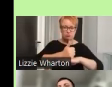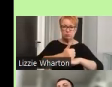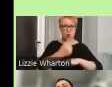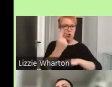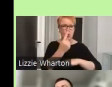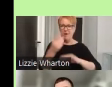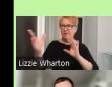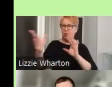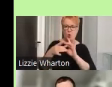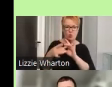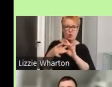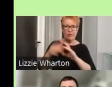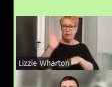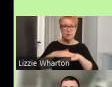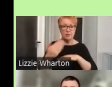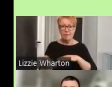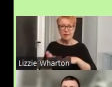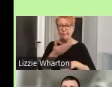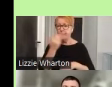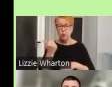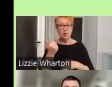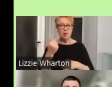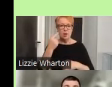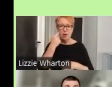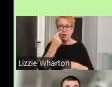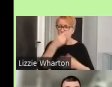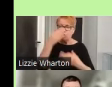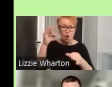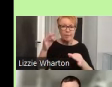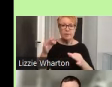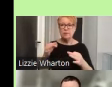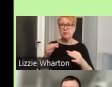no matter if they don't speak to me in language, they're able to be paid.